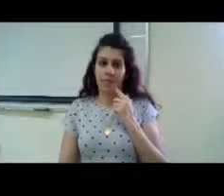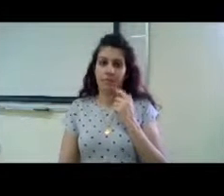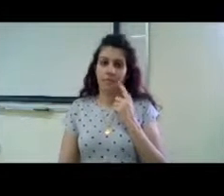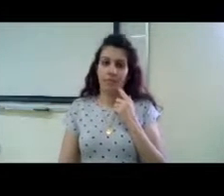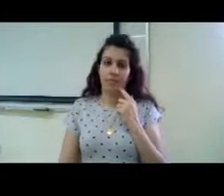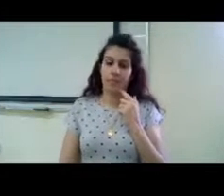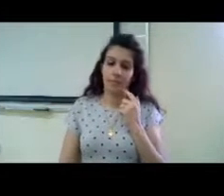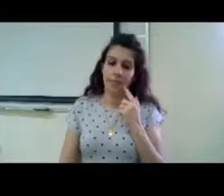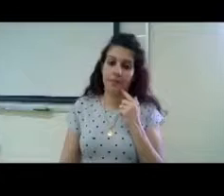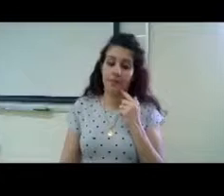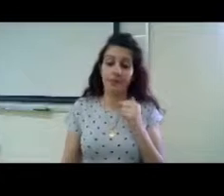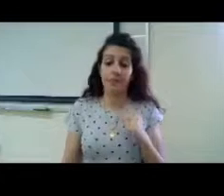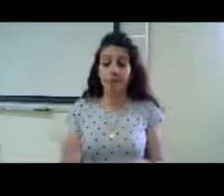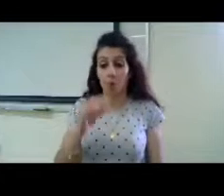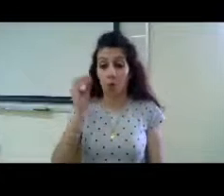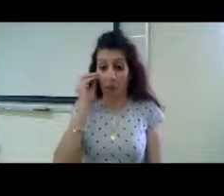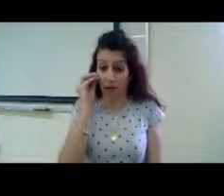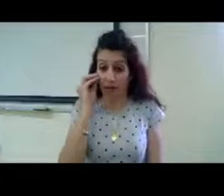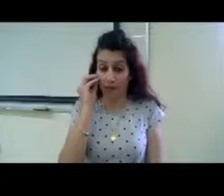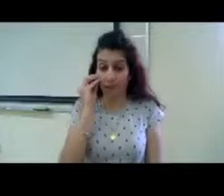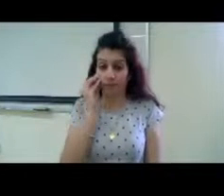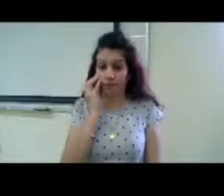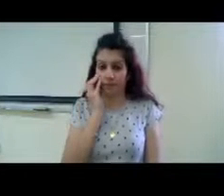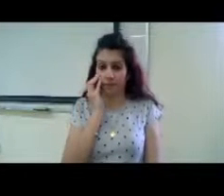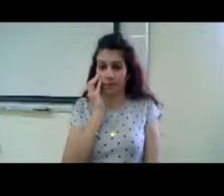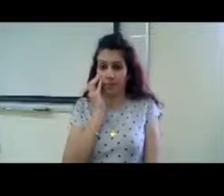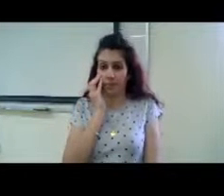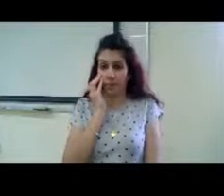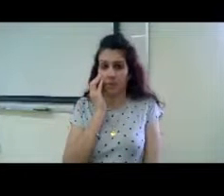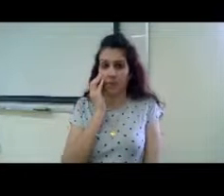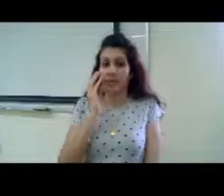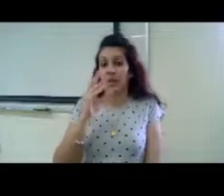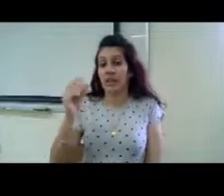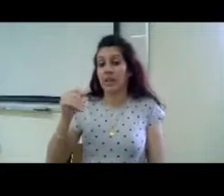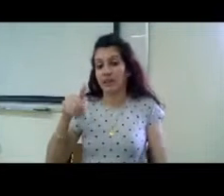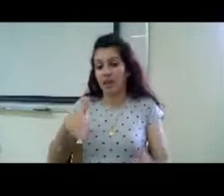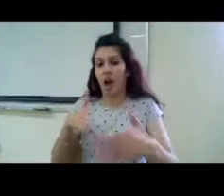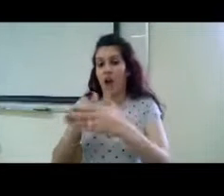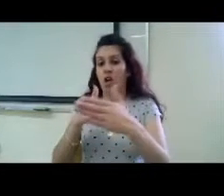back to school because now they also take on different tasks